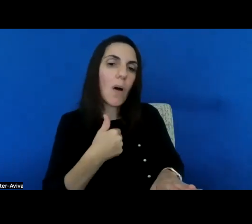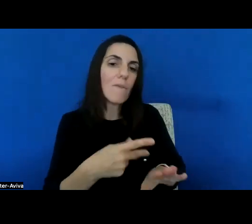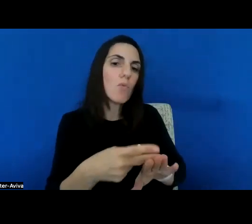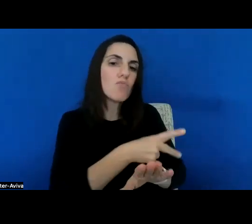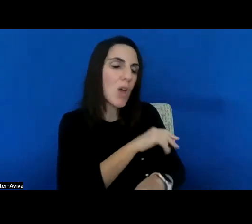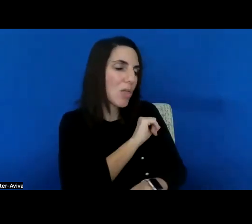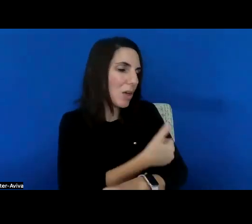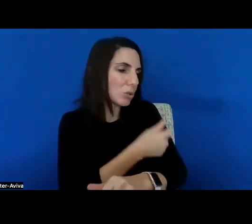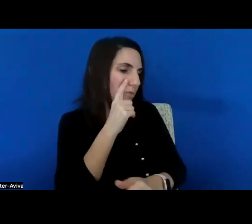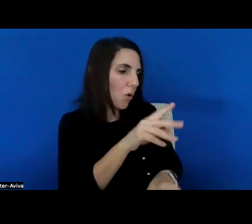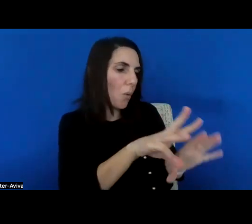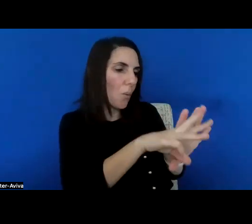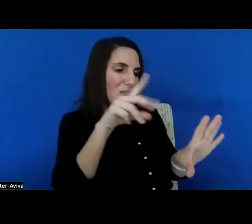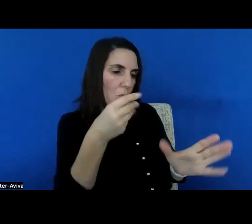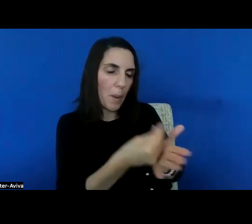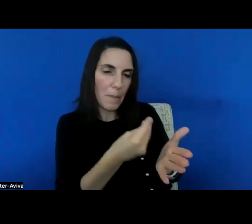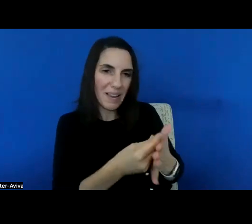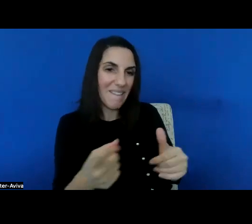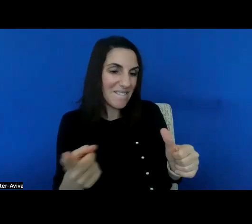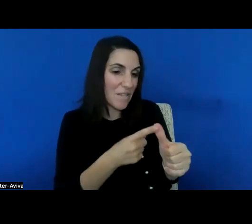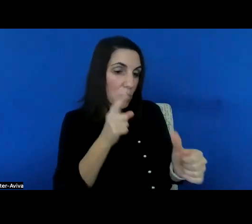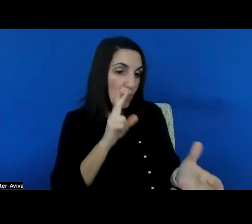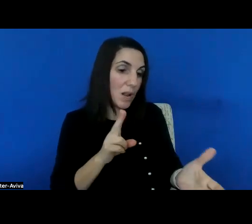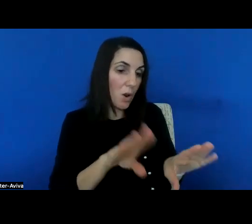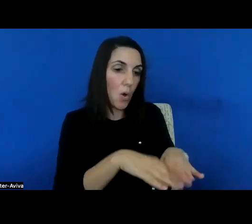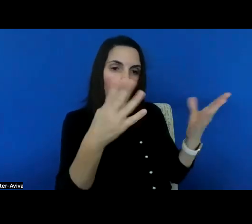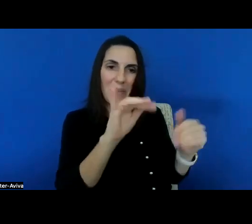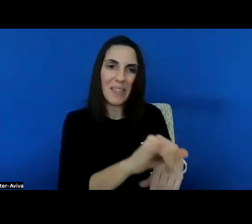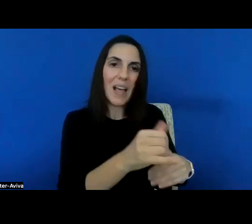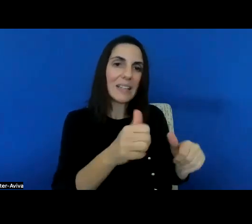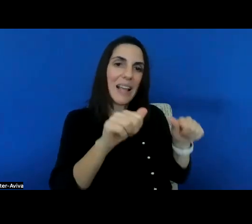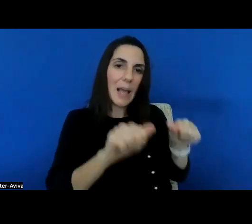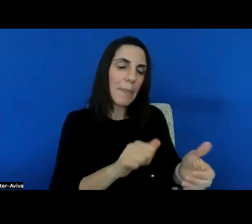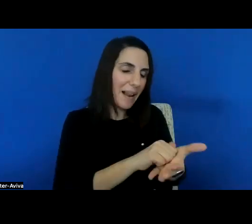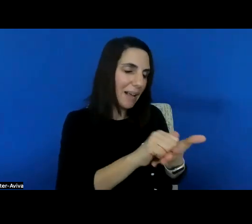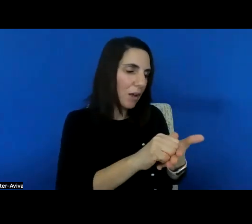11:44:45 When you first enroll into the able account program, it does take us about 30